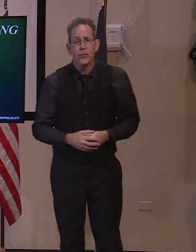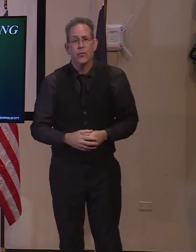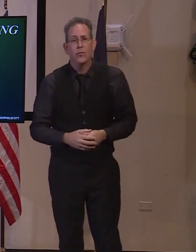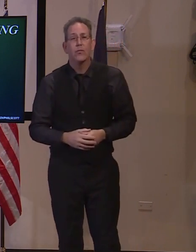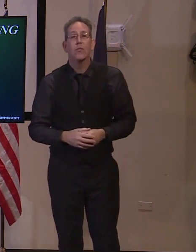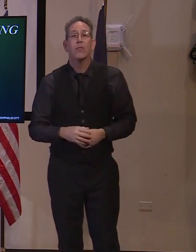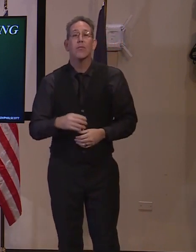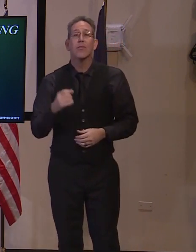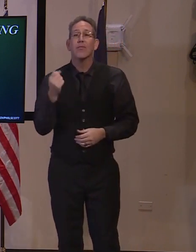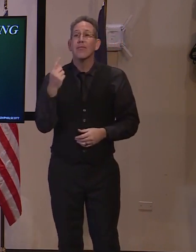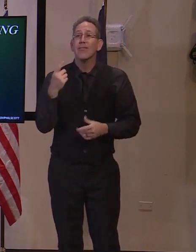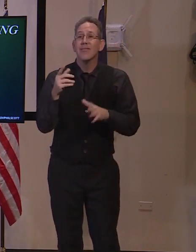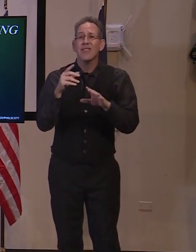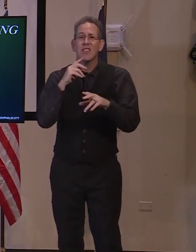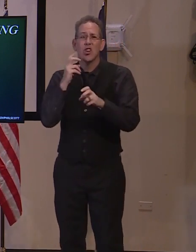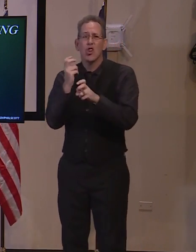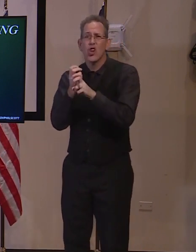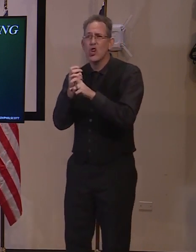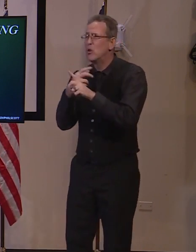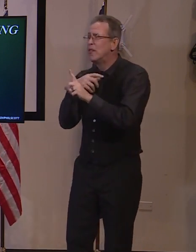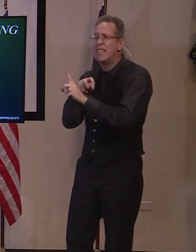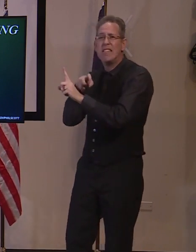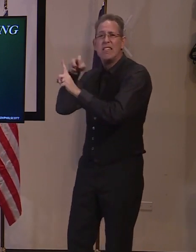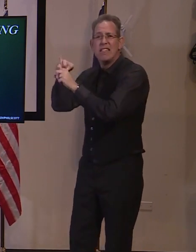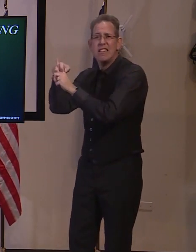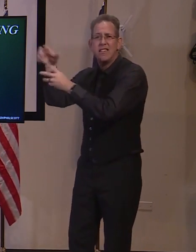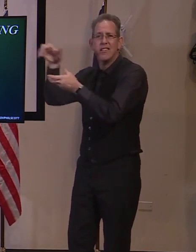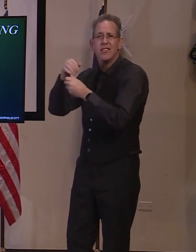Last week we announced a rule that requires commercial insurance companies